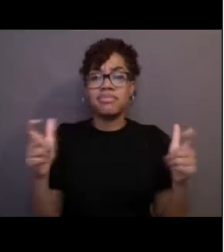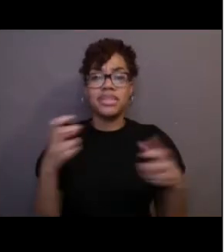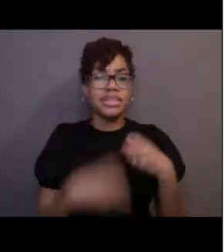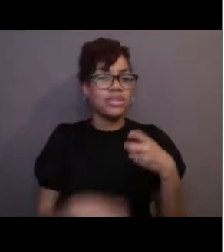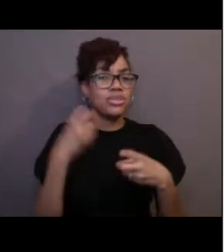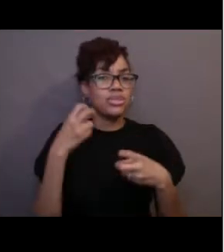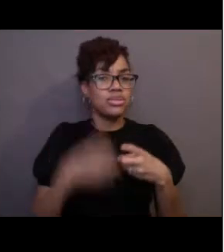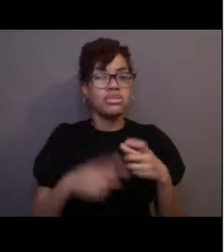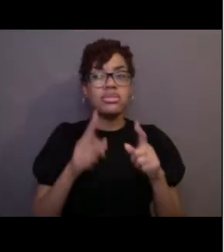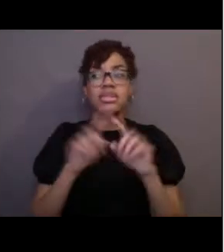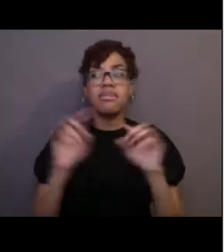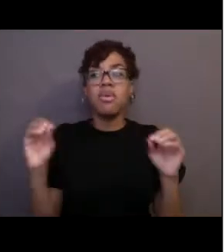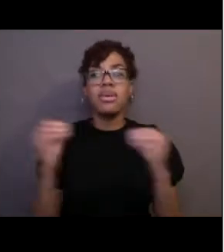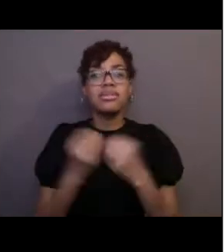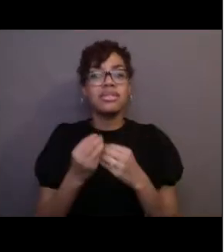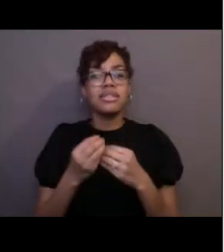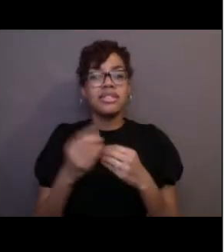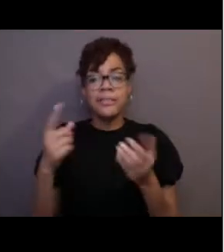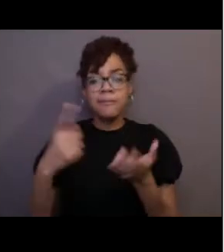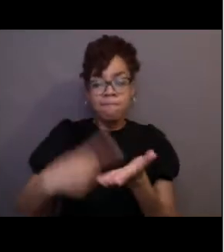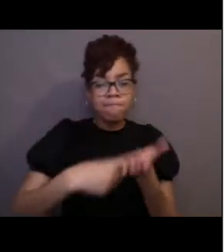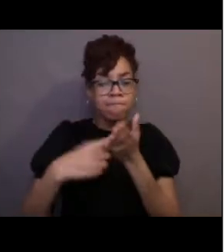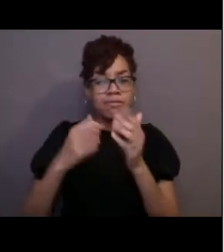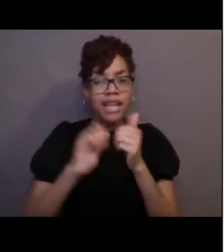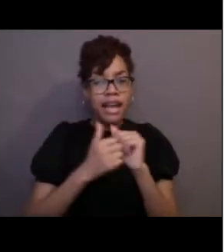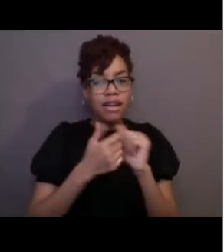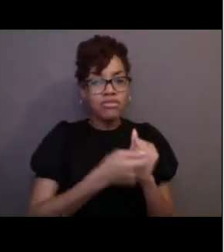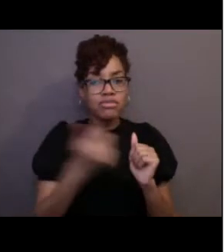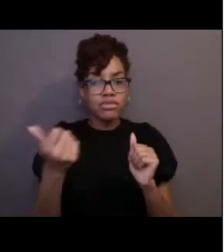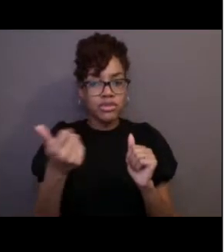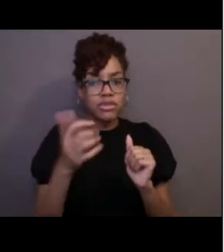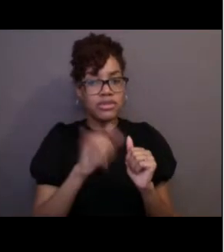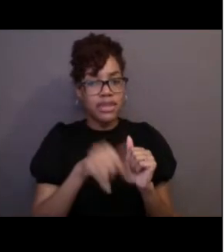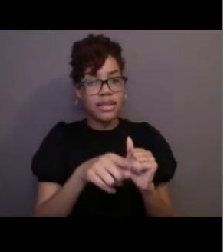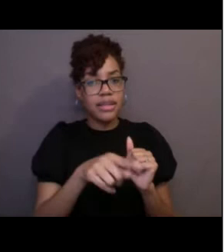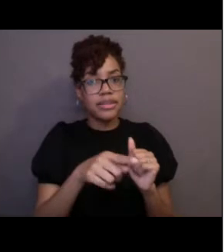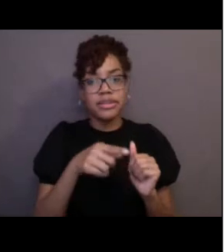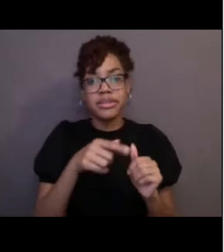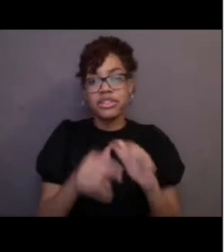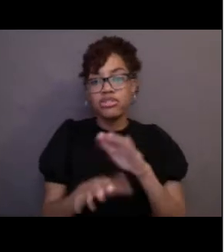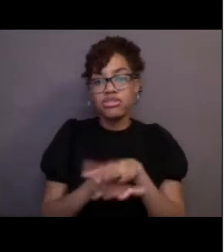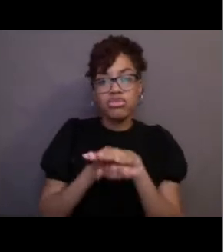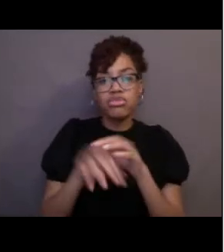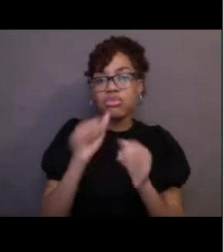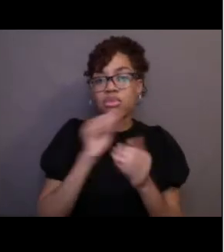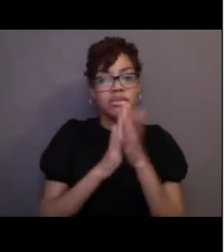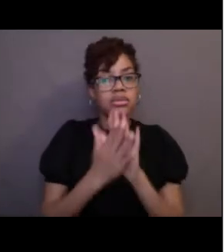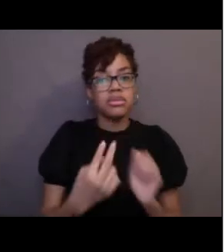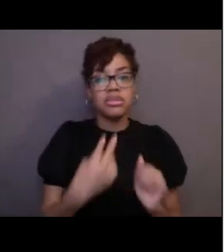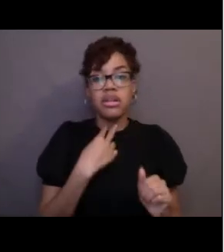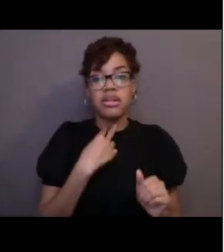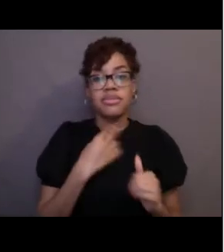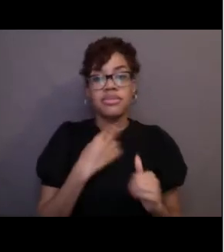to remove that vertical line from the water. There are other fisheries impacts that sea turtles deal with.